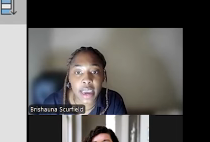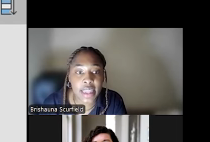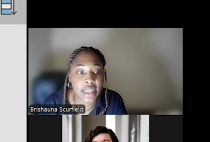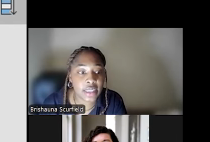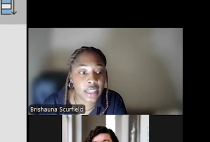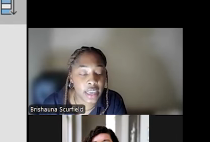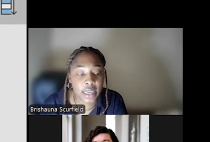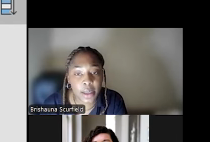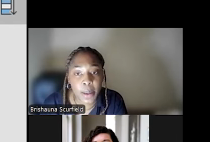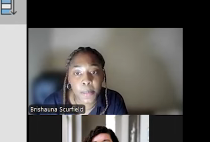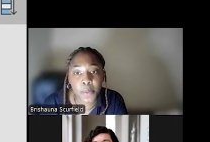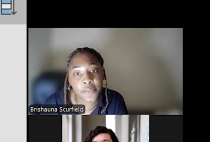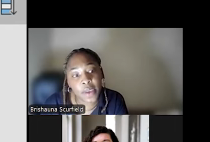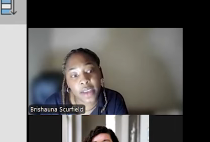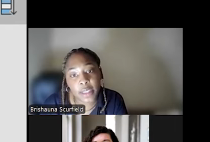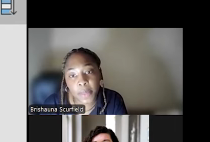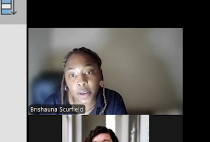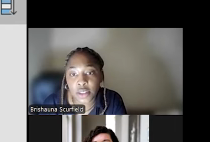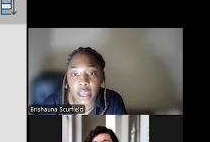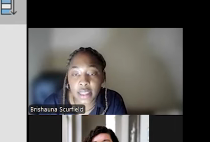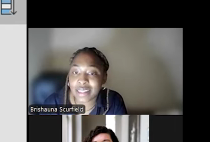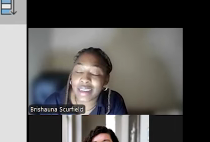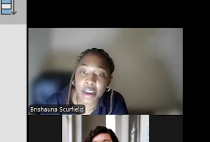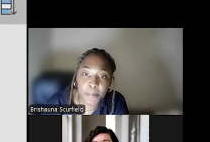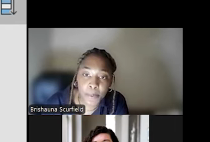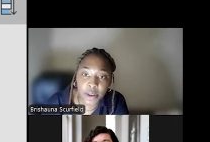and then this link. But what if you have something on your slide that's not important